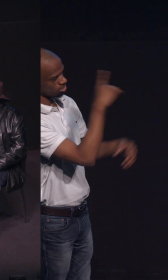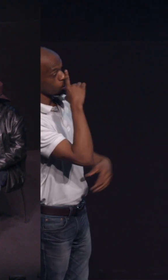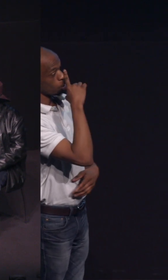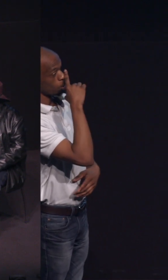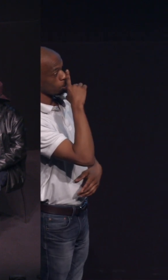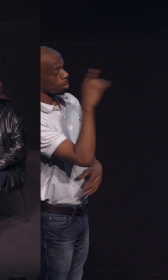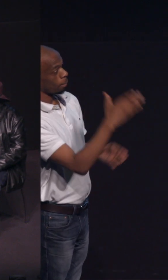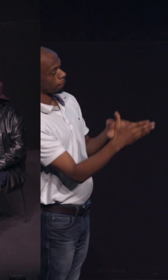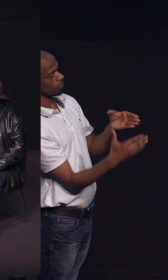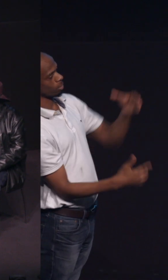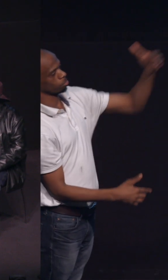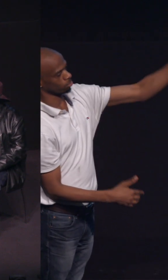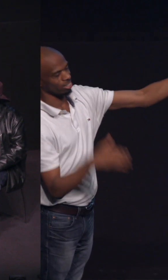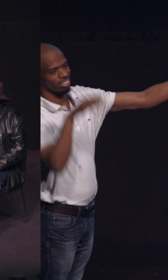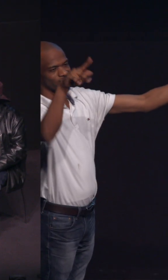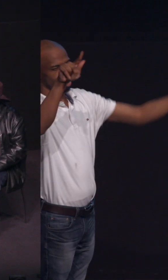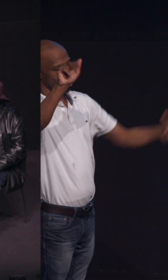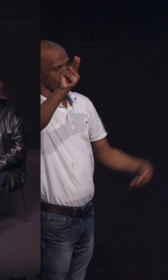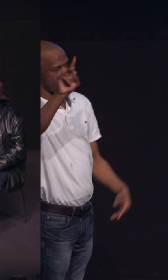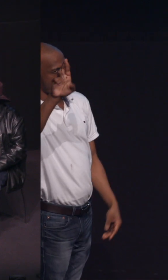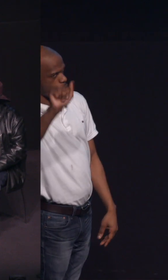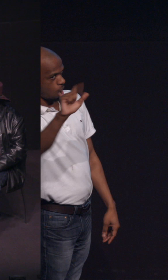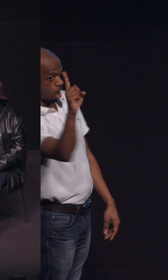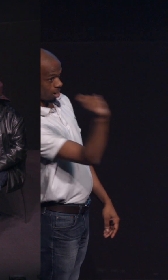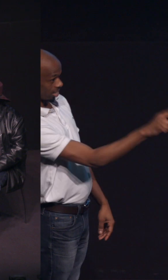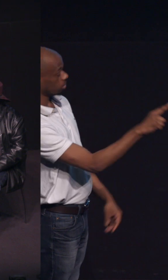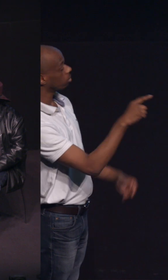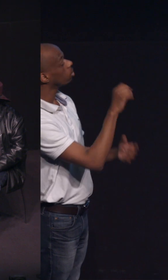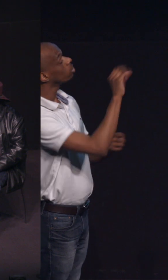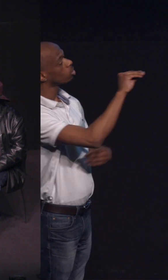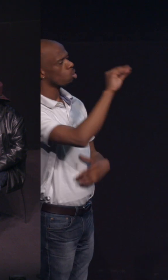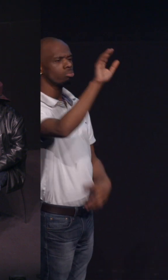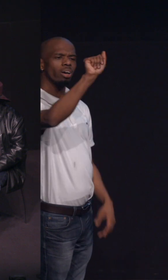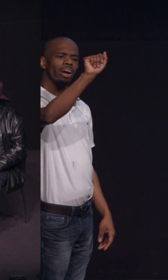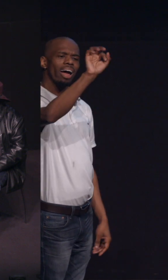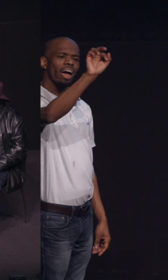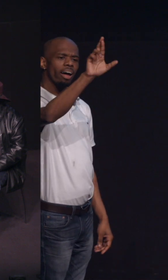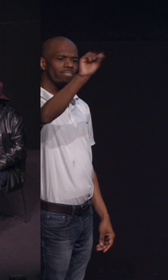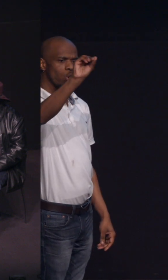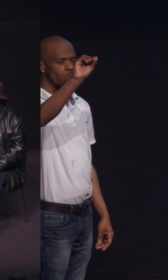concept of having an Afro indigenous farm,